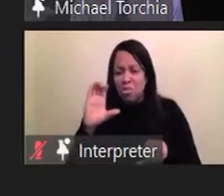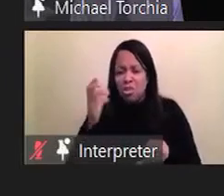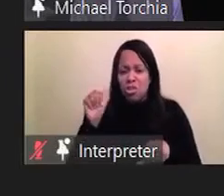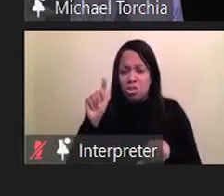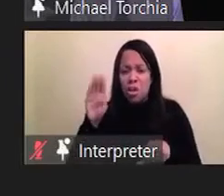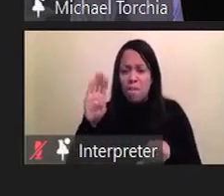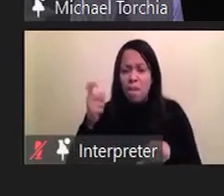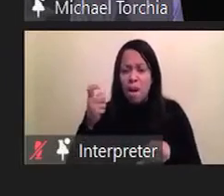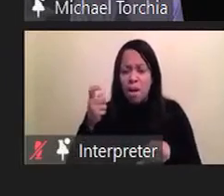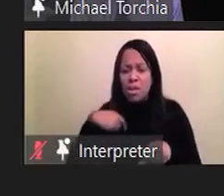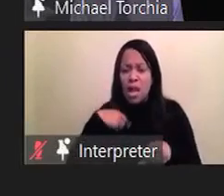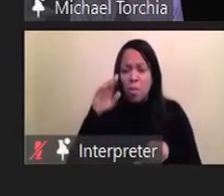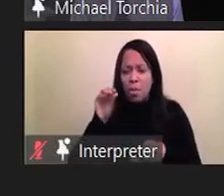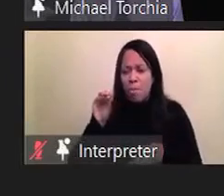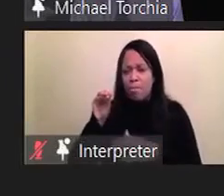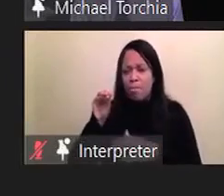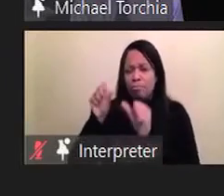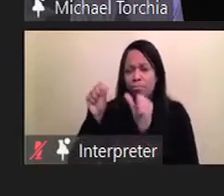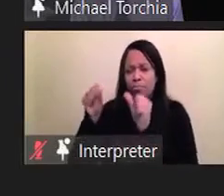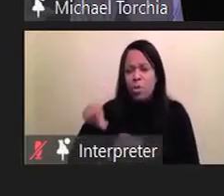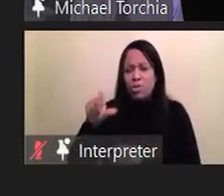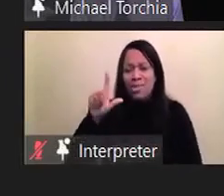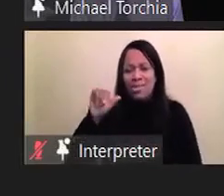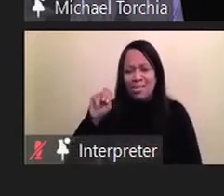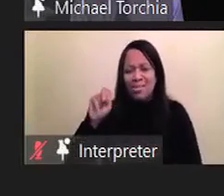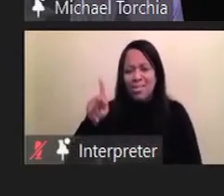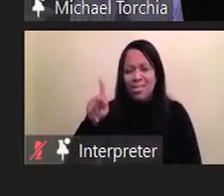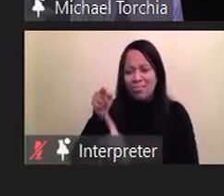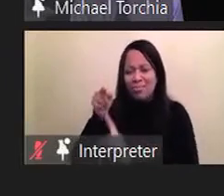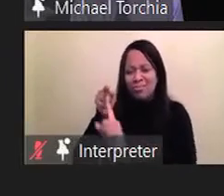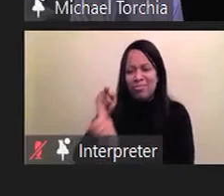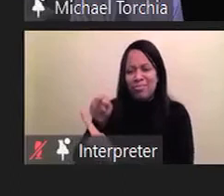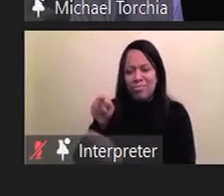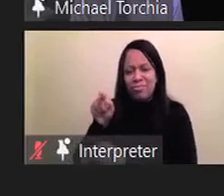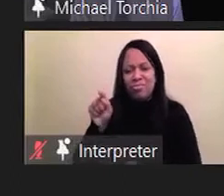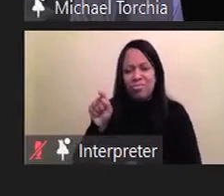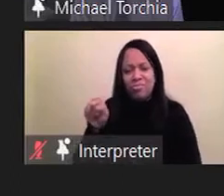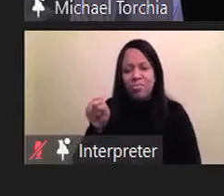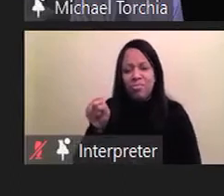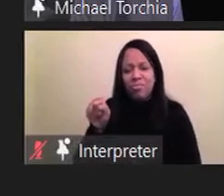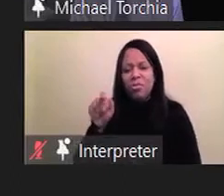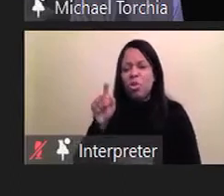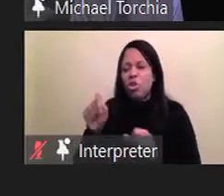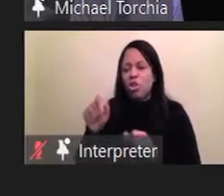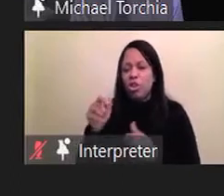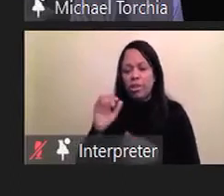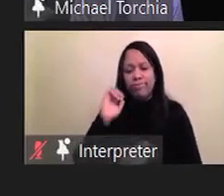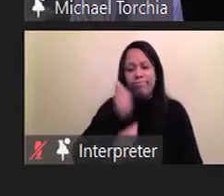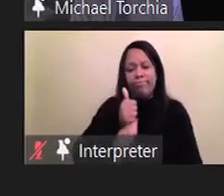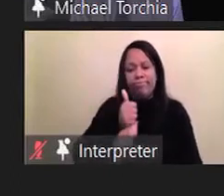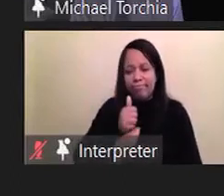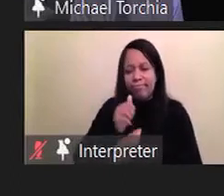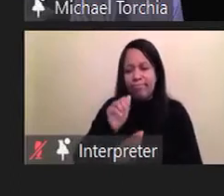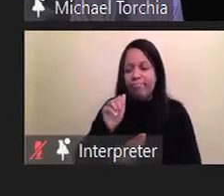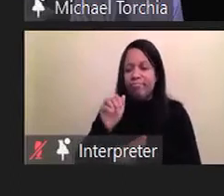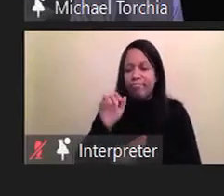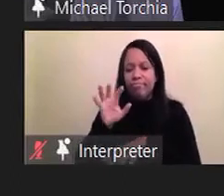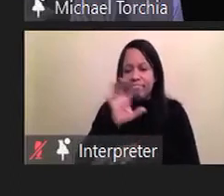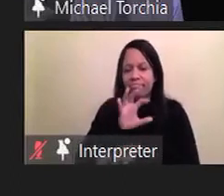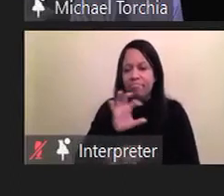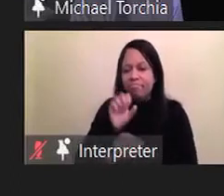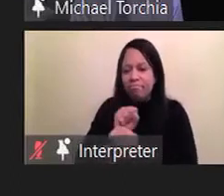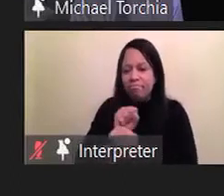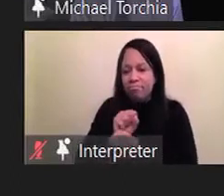posting a link where you can just schedule a meeting with us